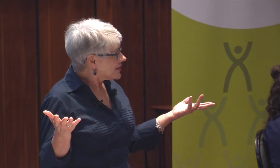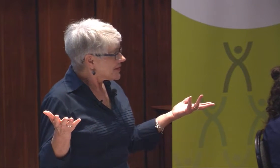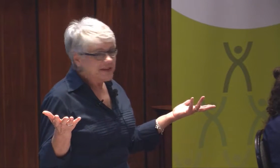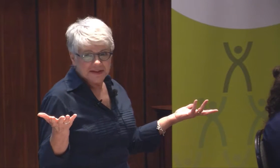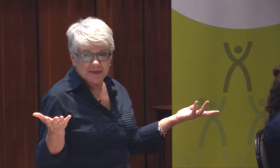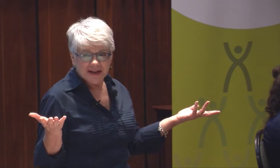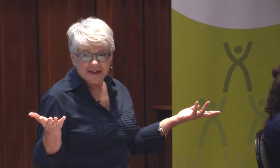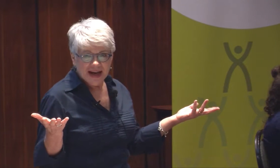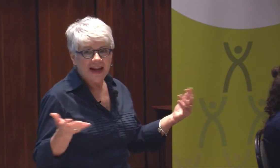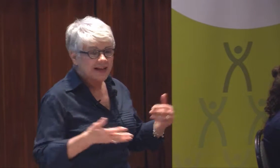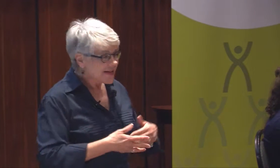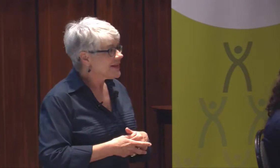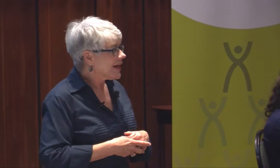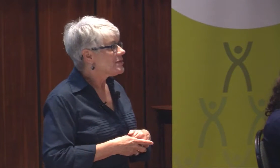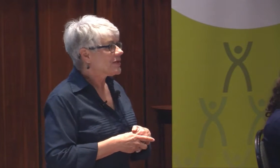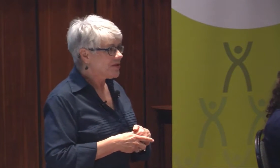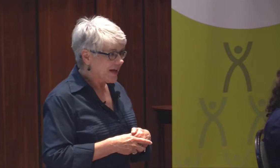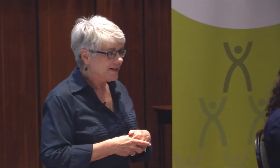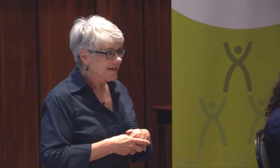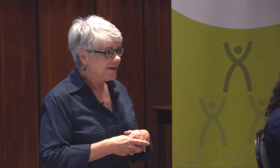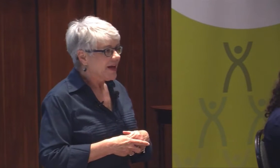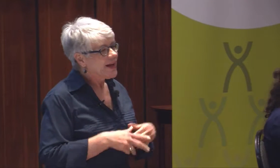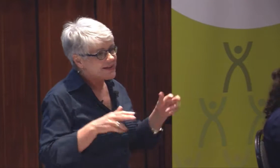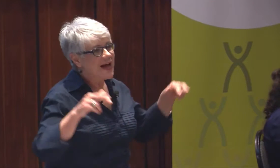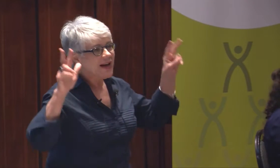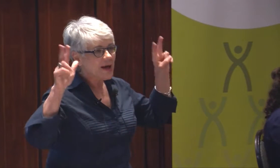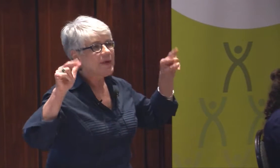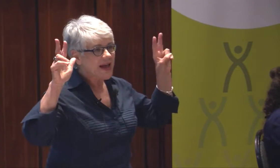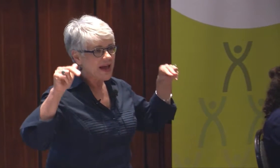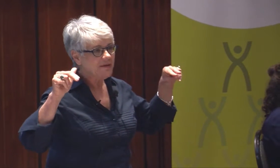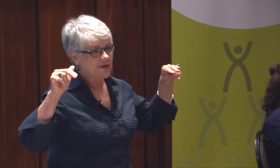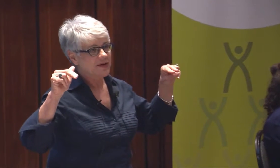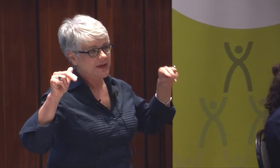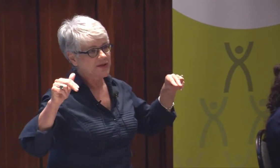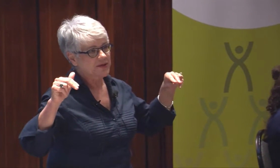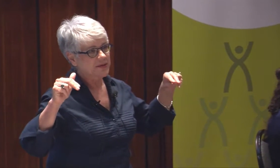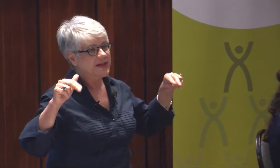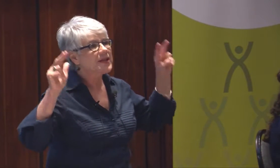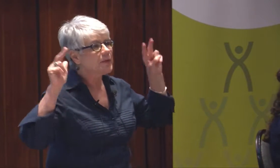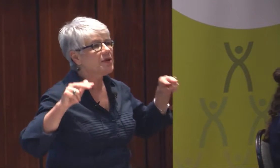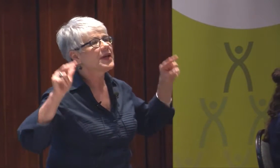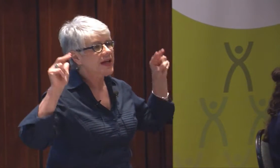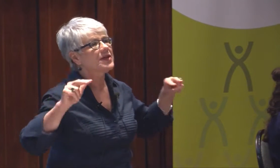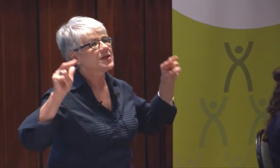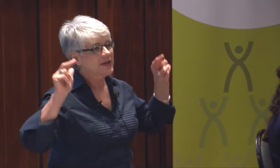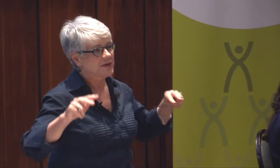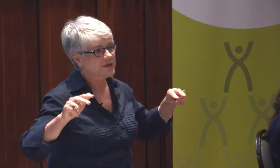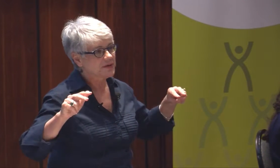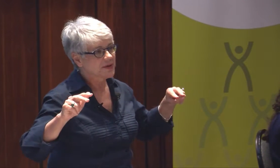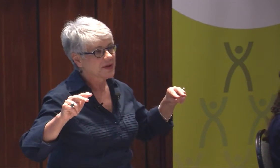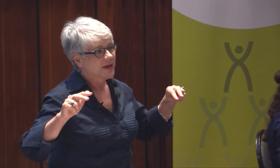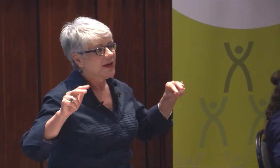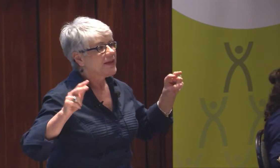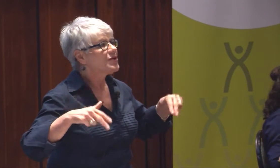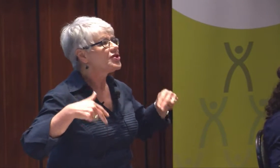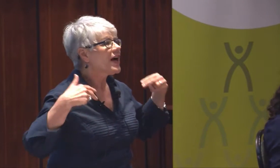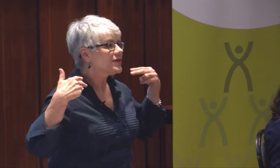Lisa? Megan? 9 out of 10 times when you get there it's not a behavior issue. It's a communication issue. This child is